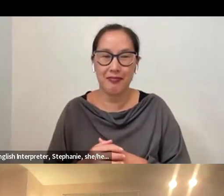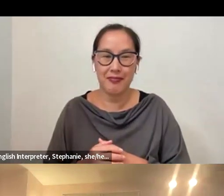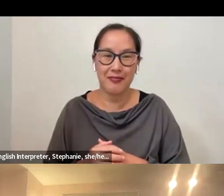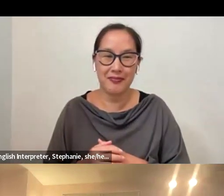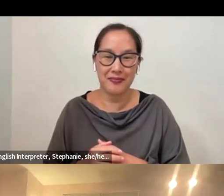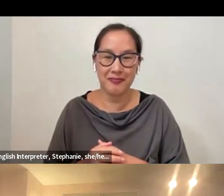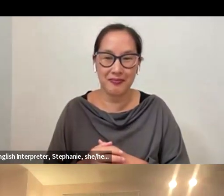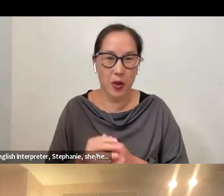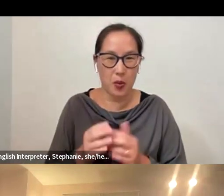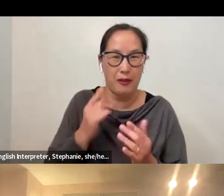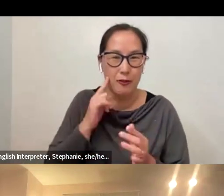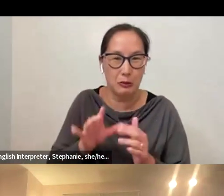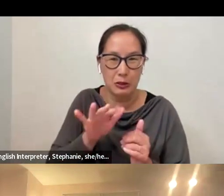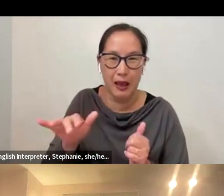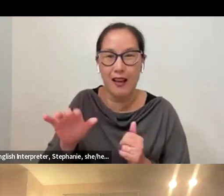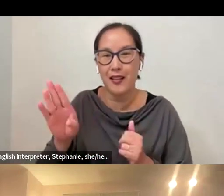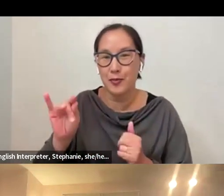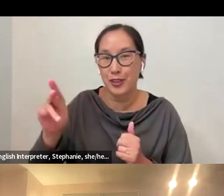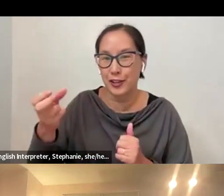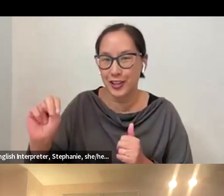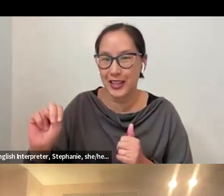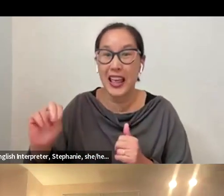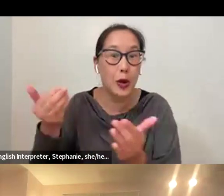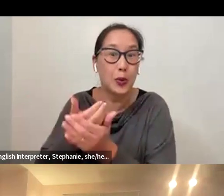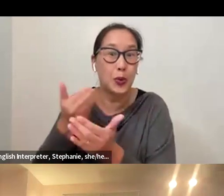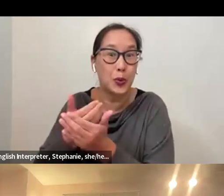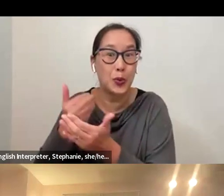Yeah. So, that latest season included,